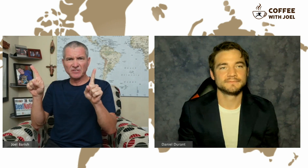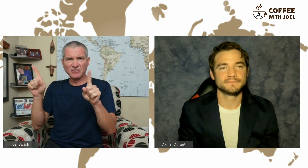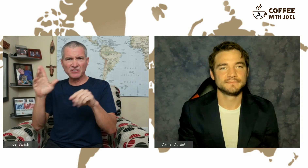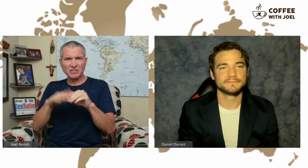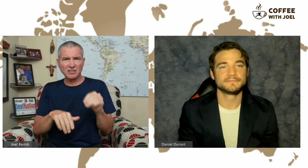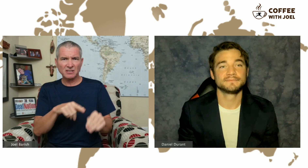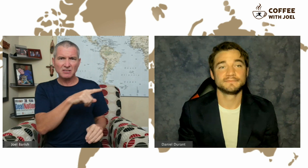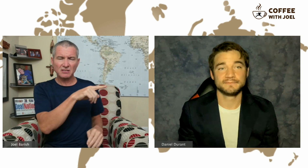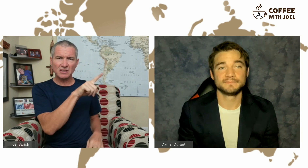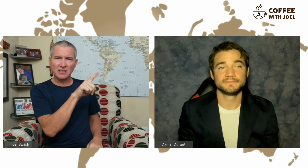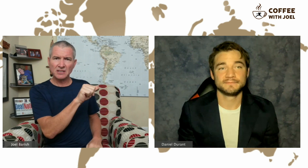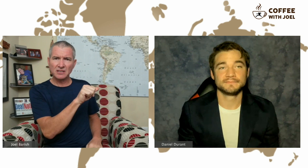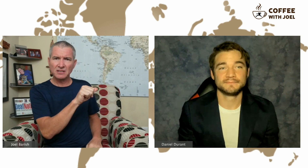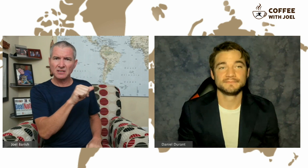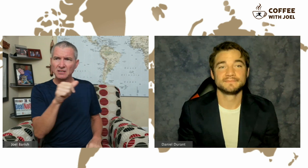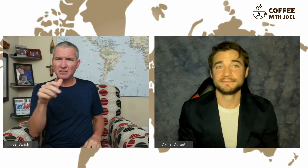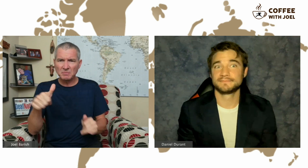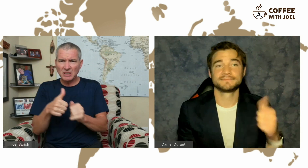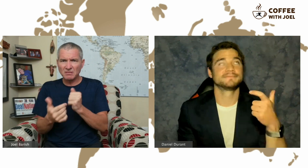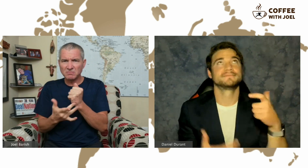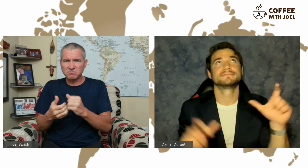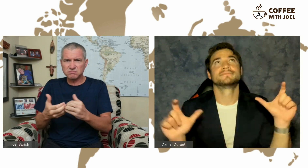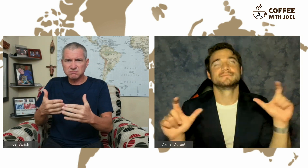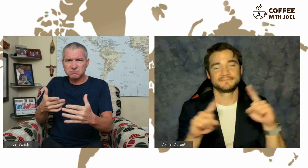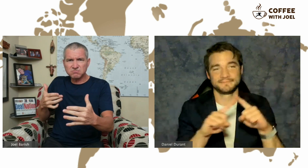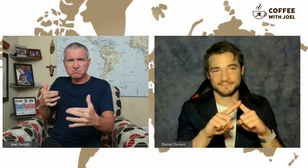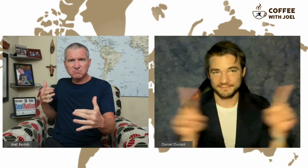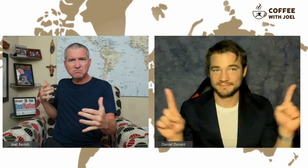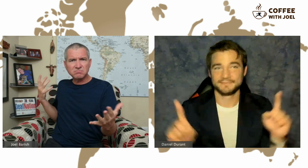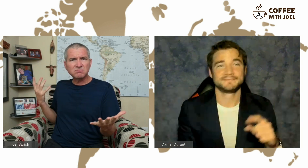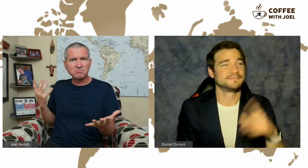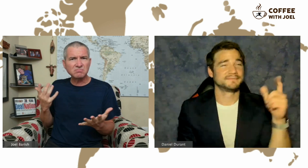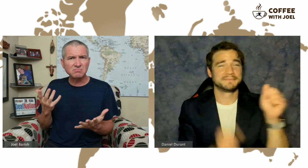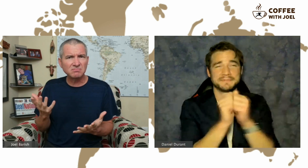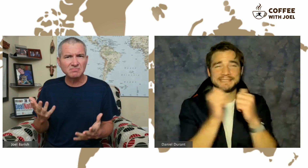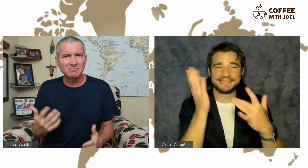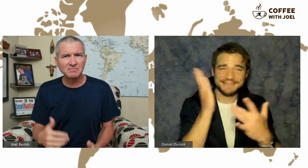from LA with more advanced technology.